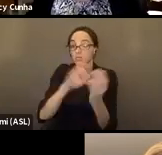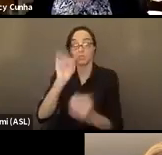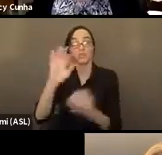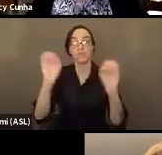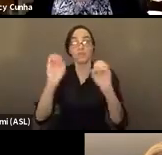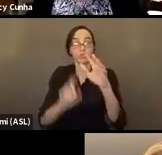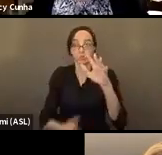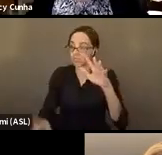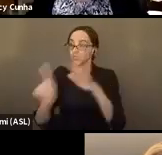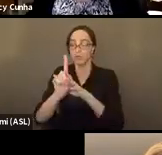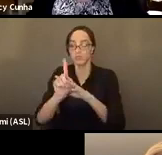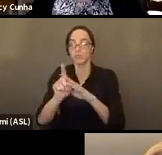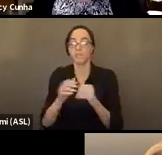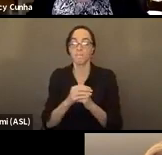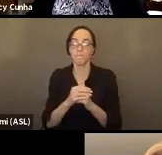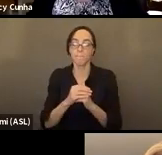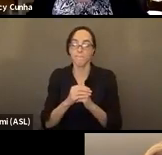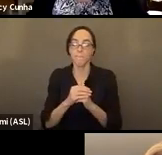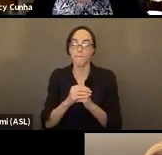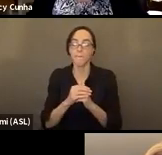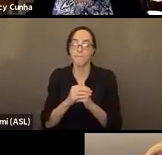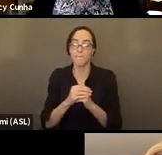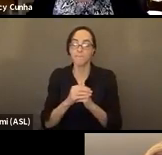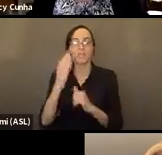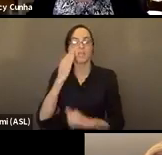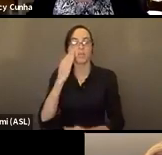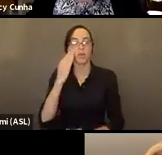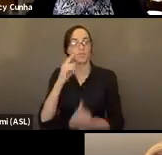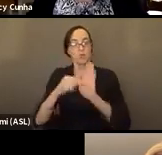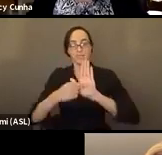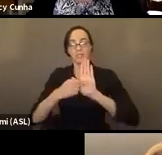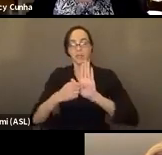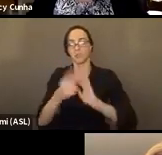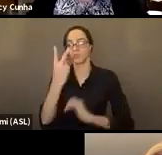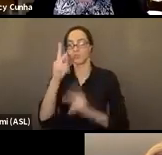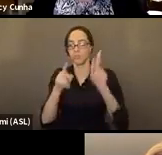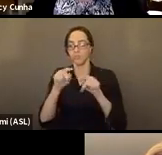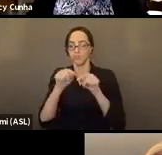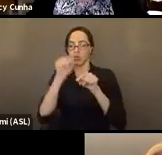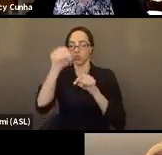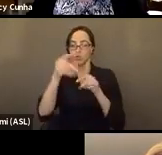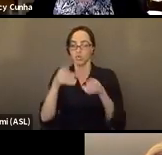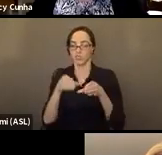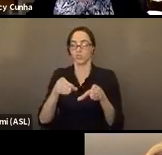know i know for instance that two of the people across the street from me are nurses which is